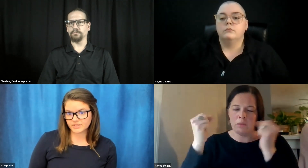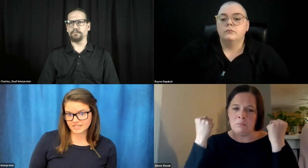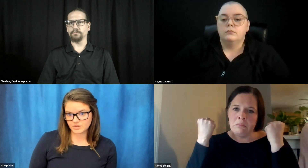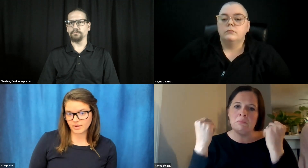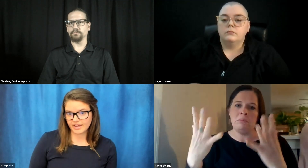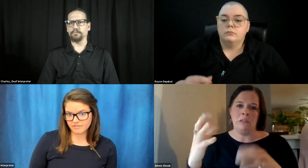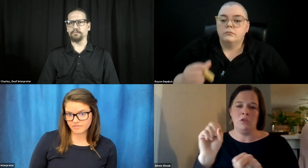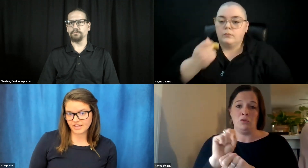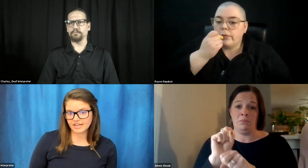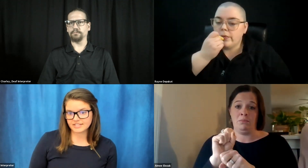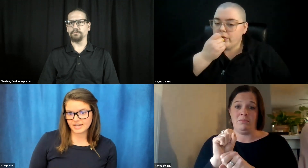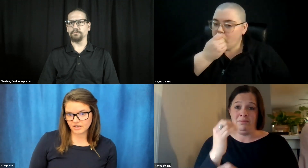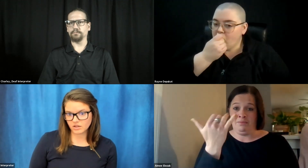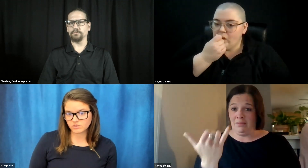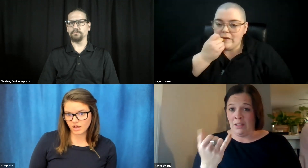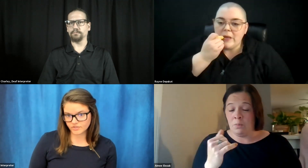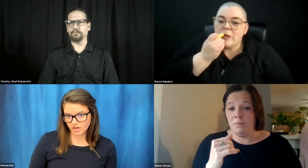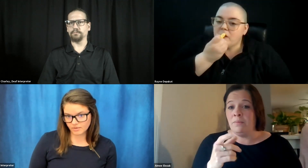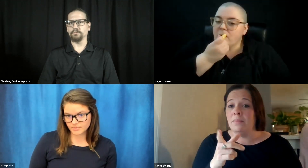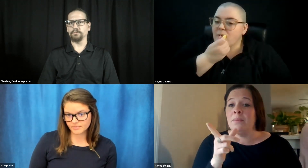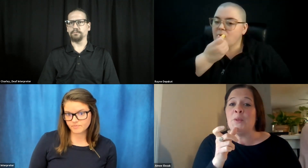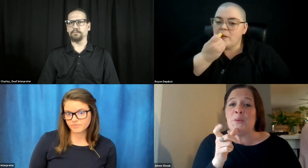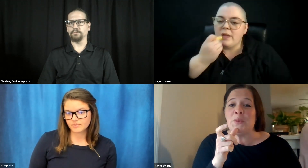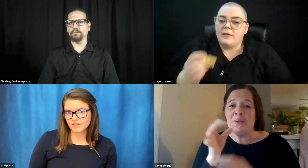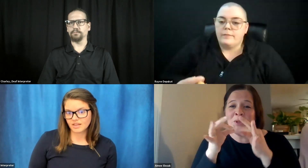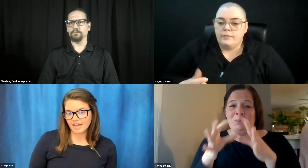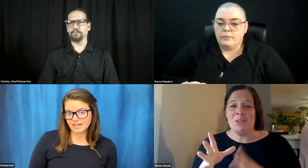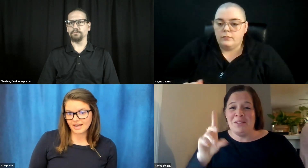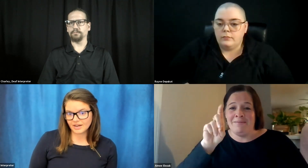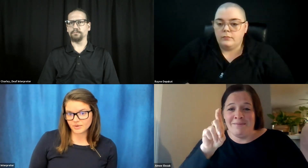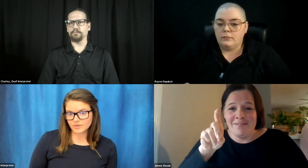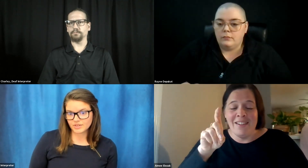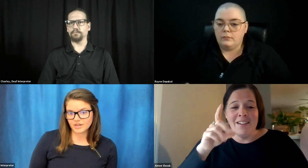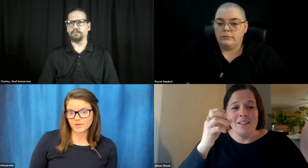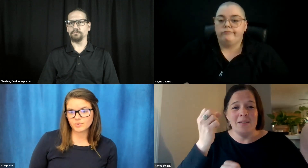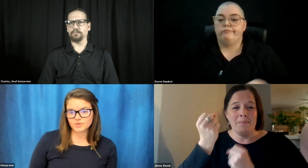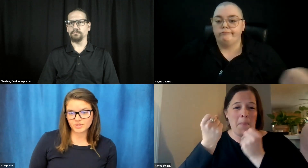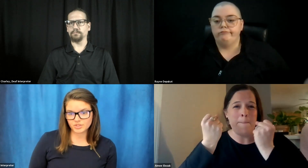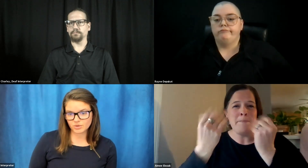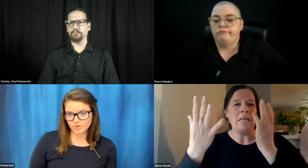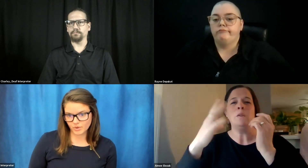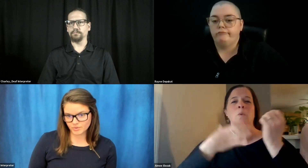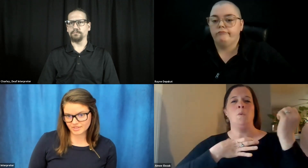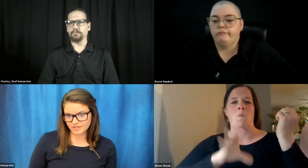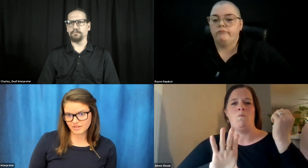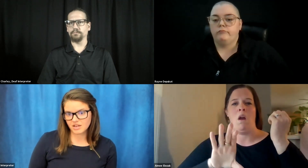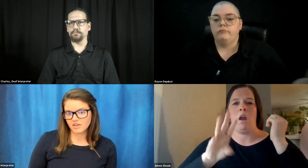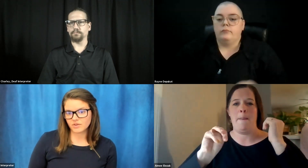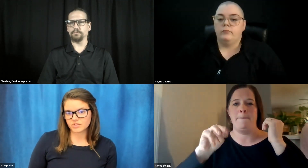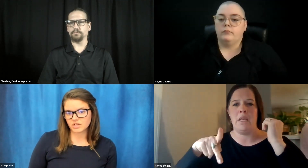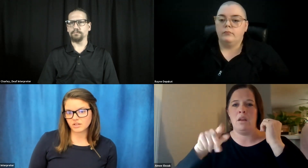worked with DC is and had taken a lot of jobs. And now, who was going to interpret those.